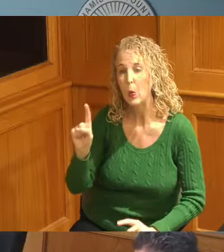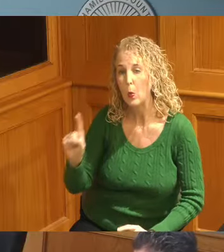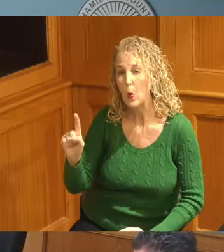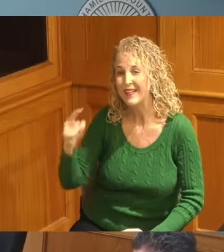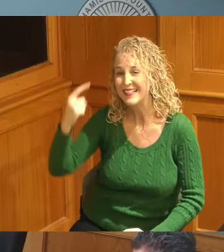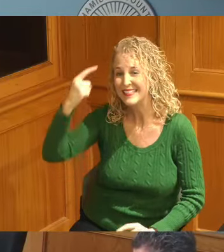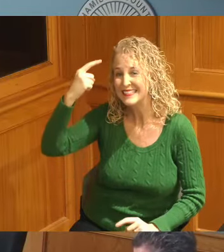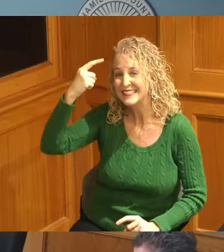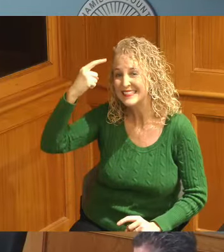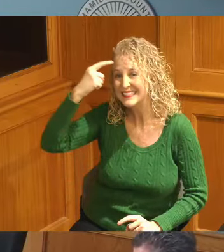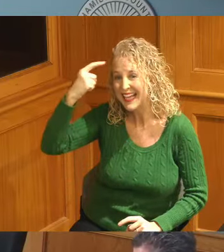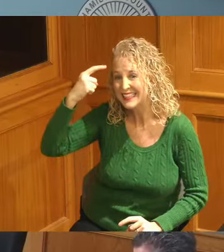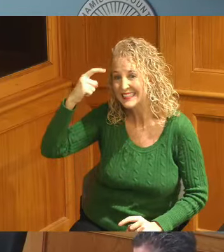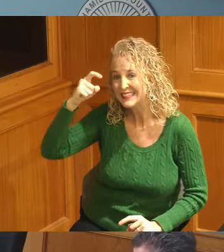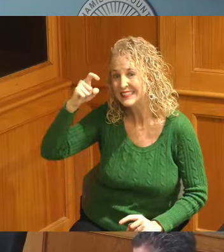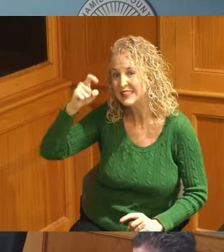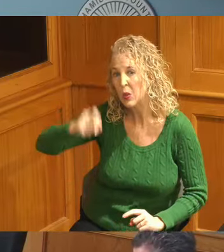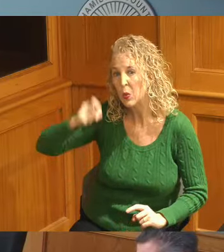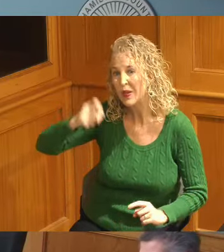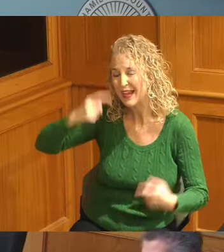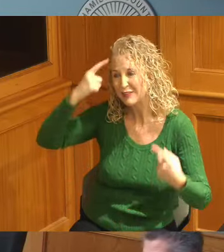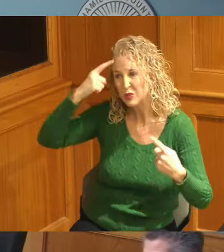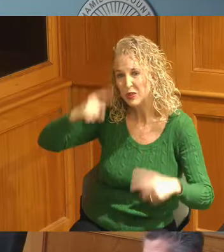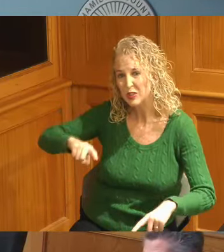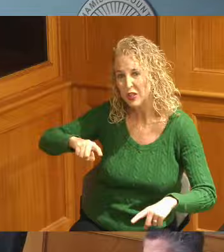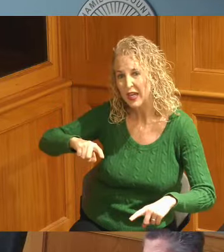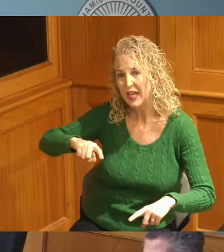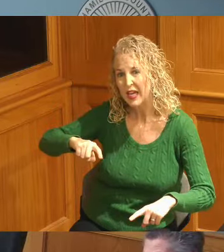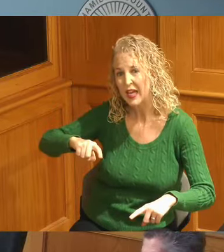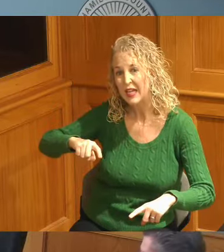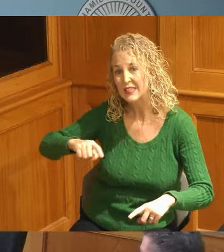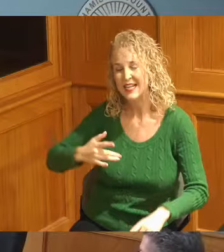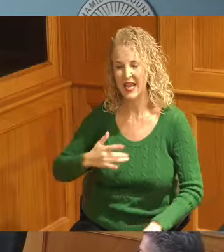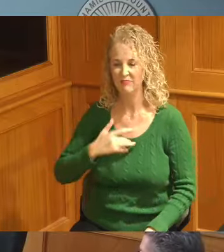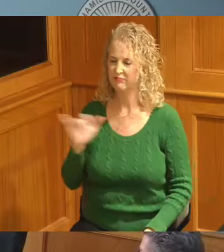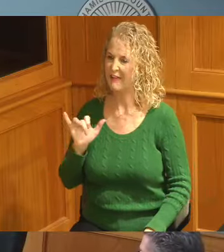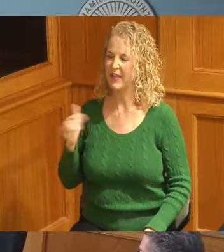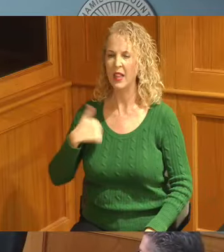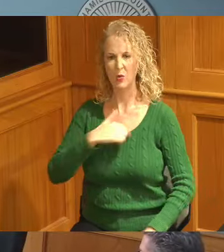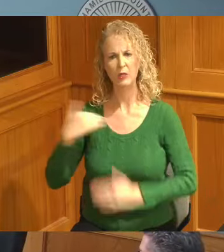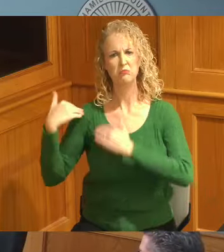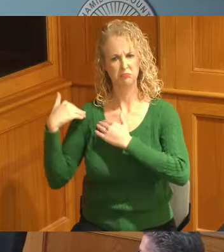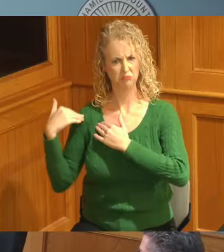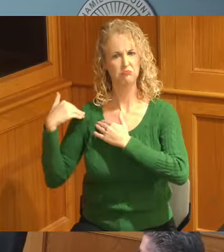a reconciliation for one penny. I just want to say we're doing a good job here. No, I was like,